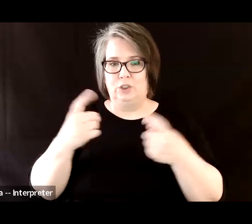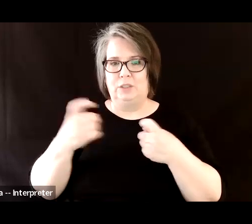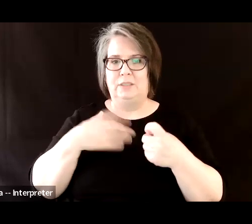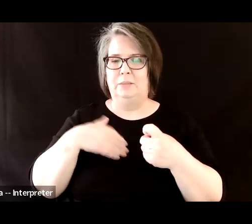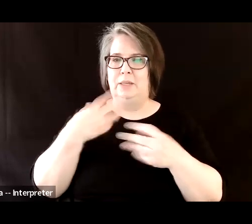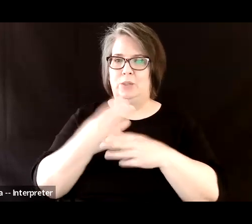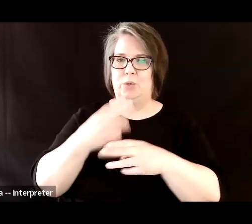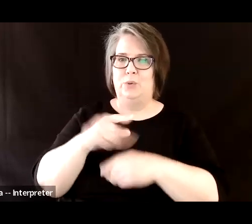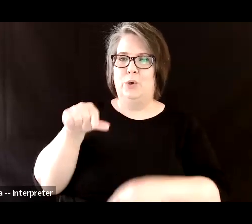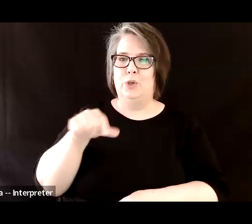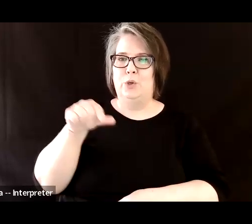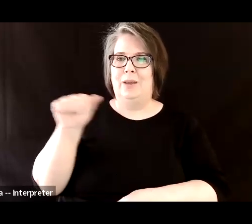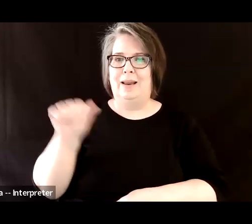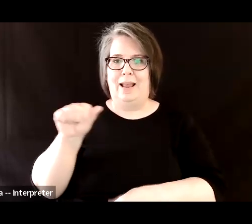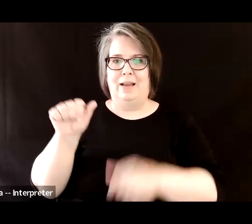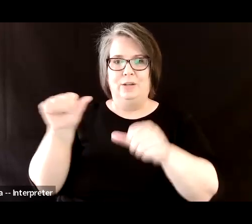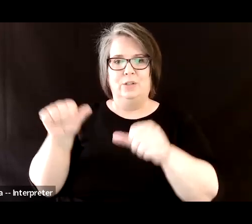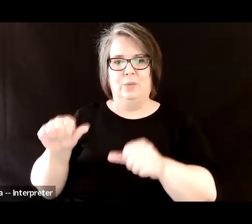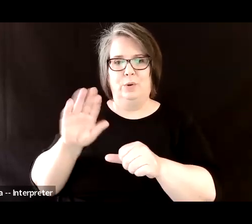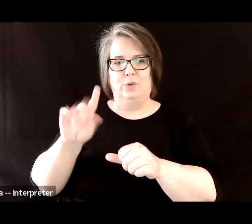You will have the option to either post anonymously, if you